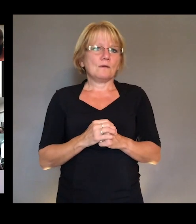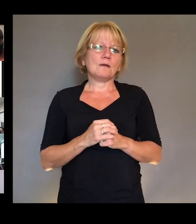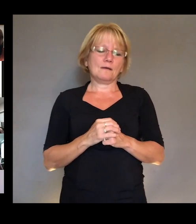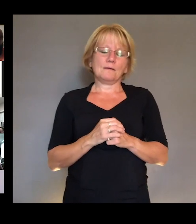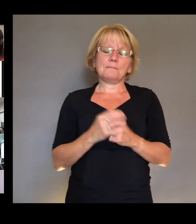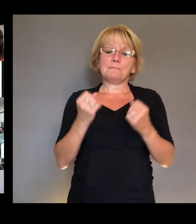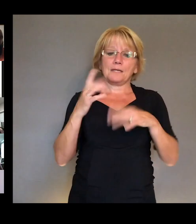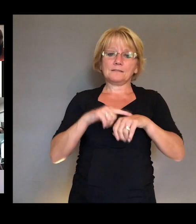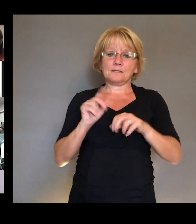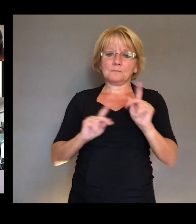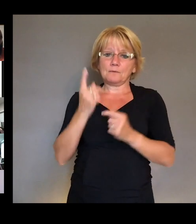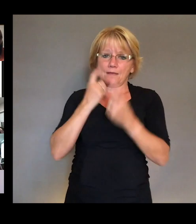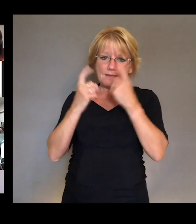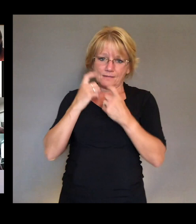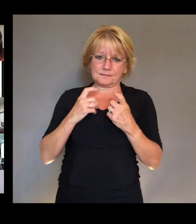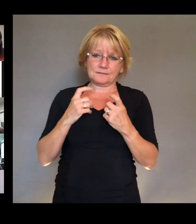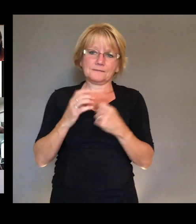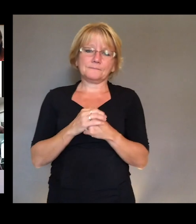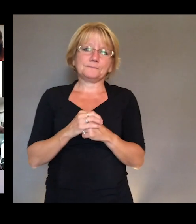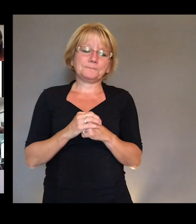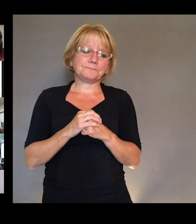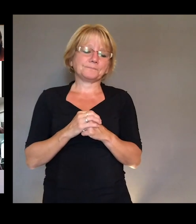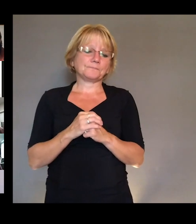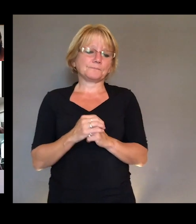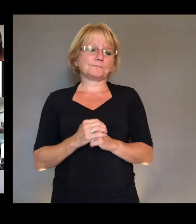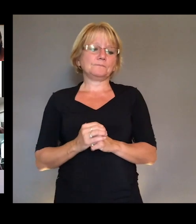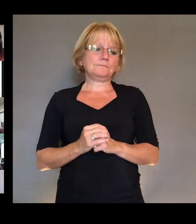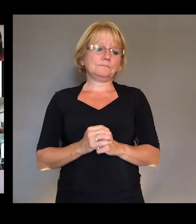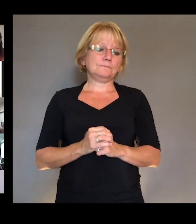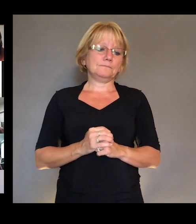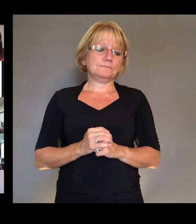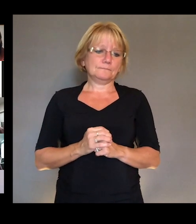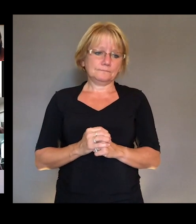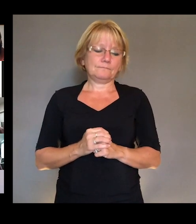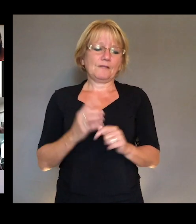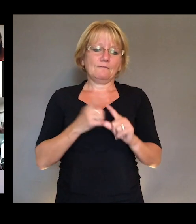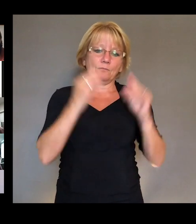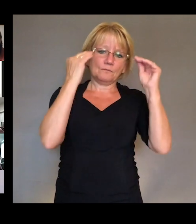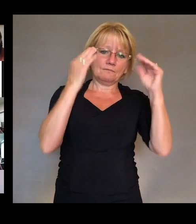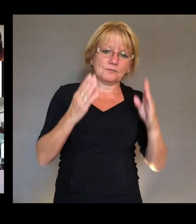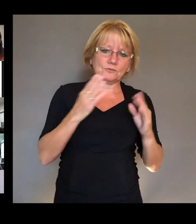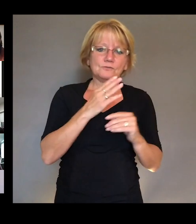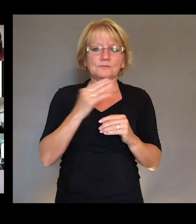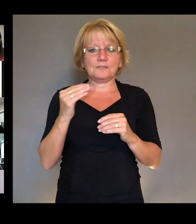so this is a lot of questions I get a lot from different professors at the college, and also secondary educators.